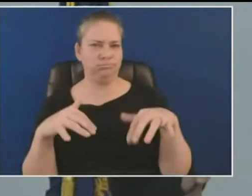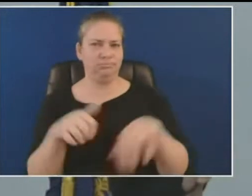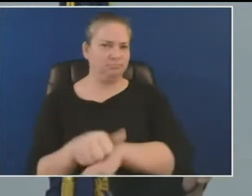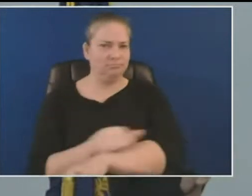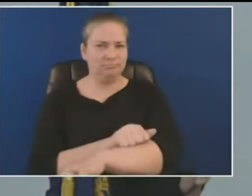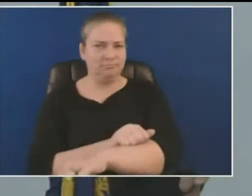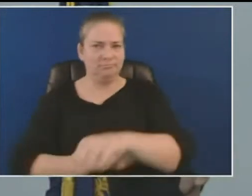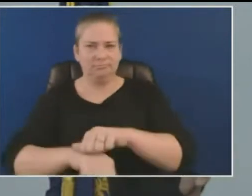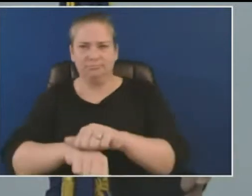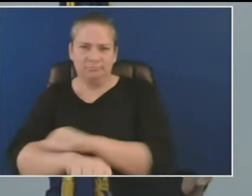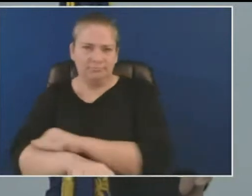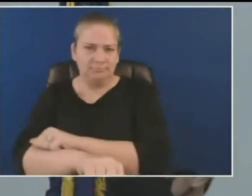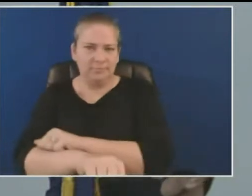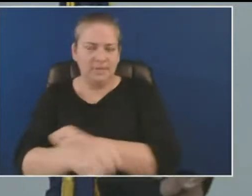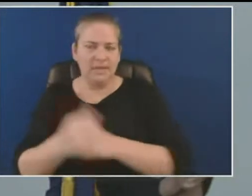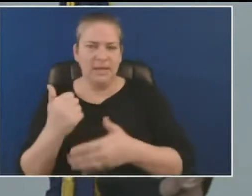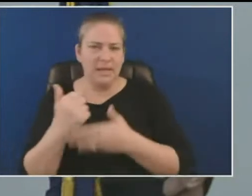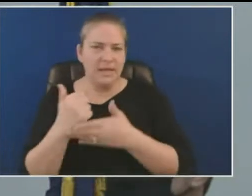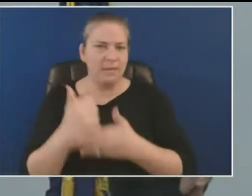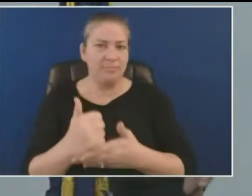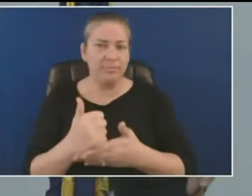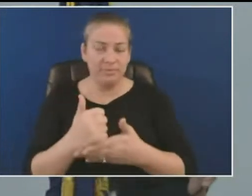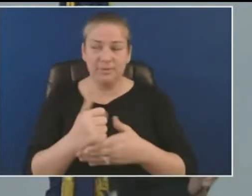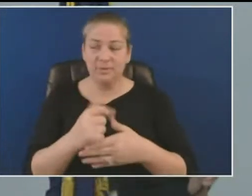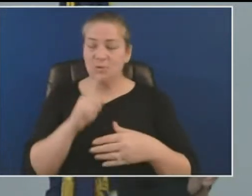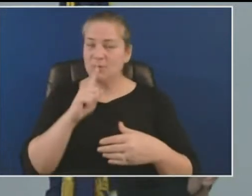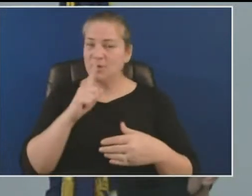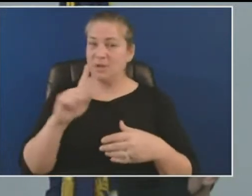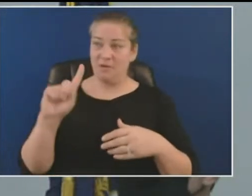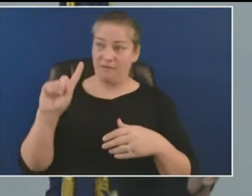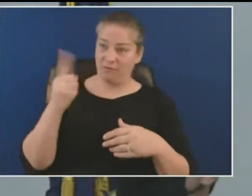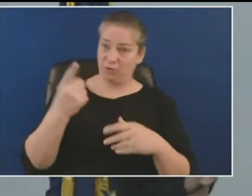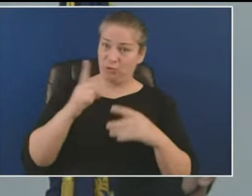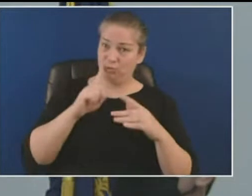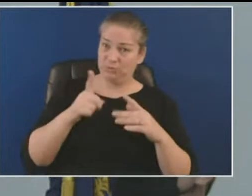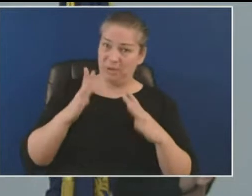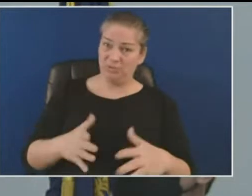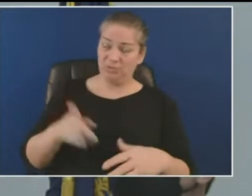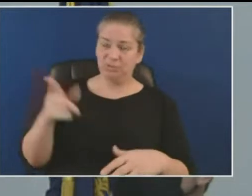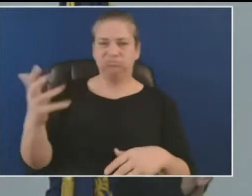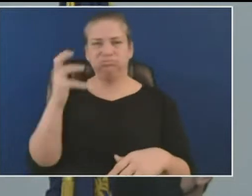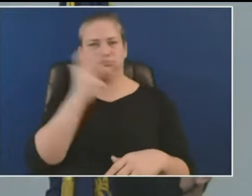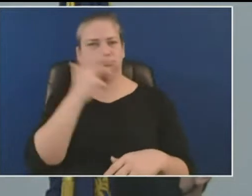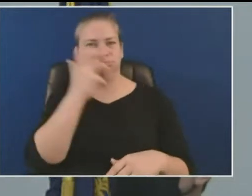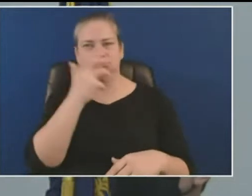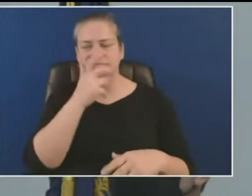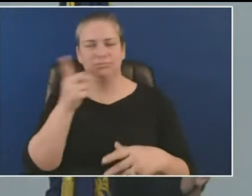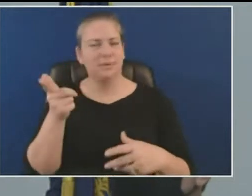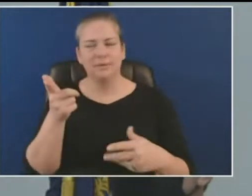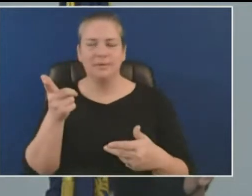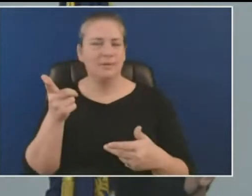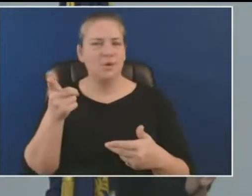our first responders, all of them that have been probably a couple of days without sleep. You're greatly